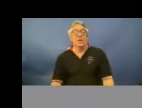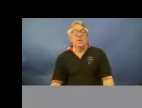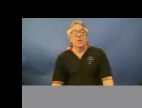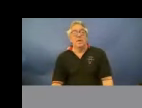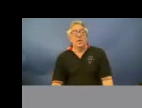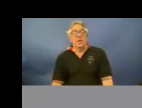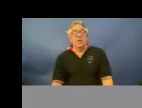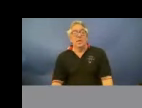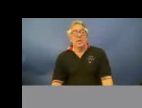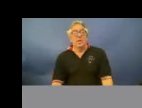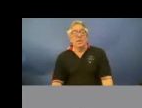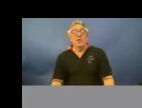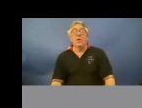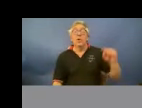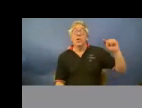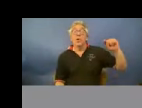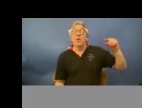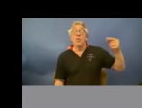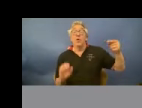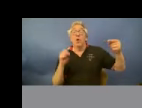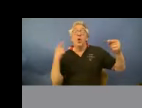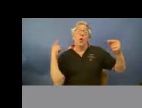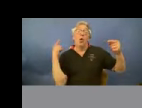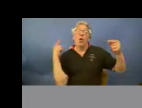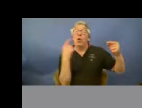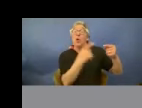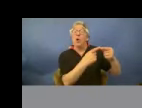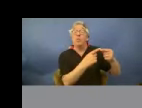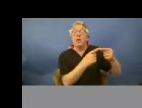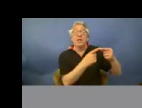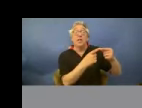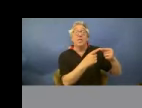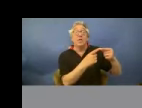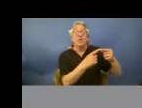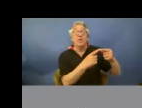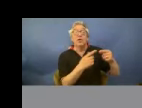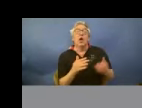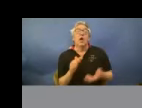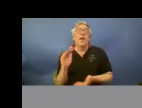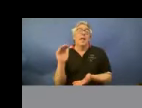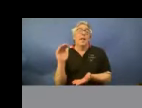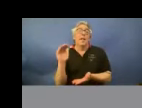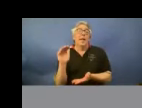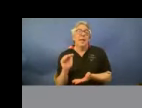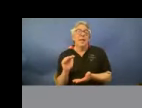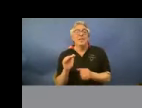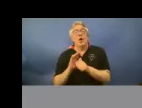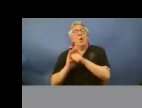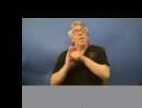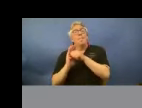as well, through other ways to assist organisations who are supporting these countries in the area to join forces.